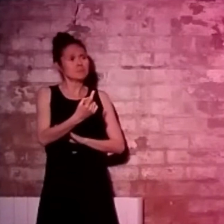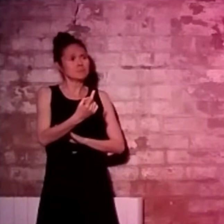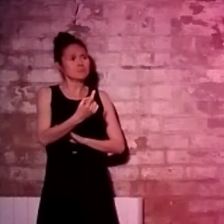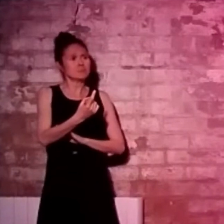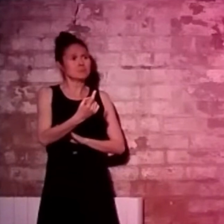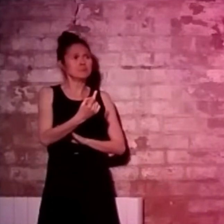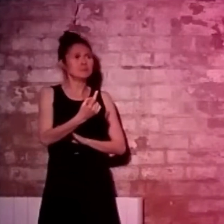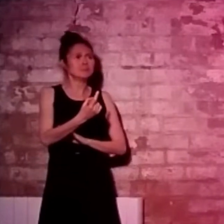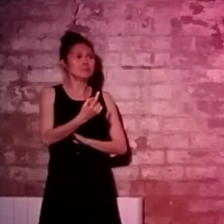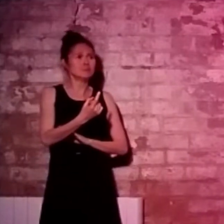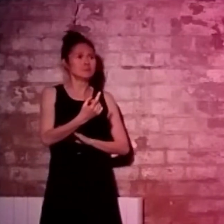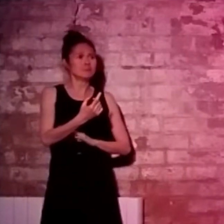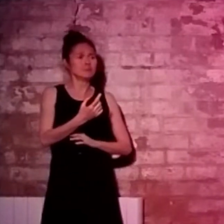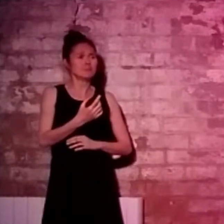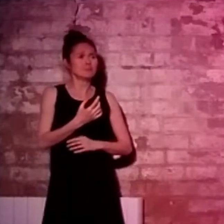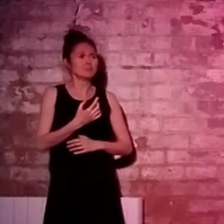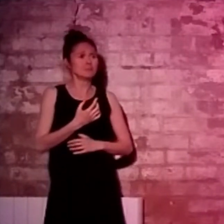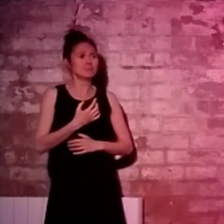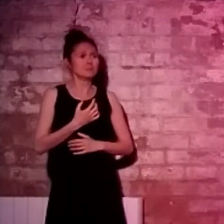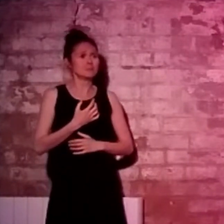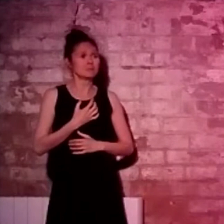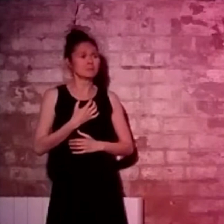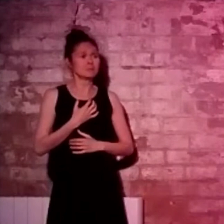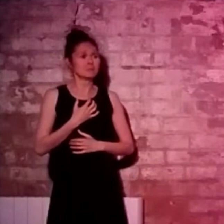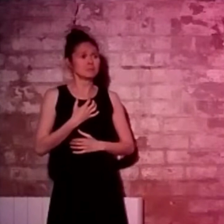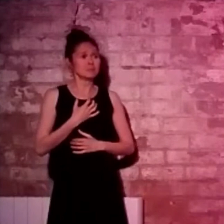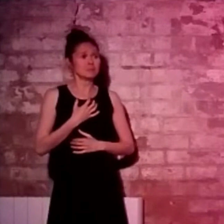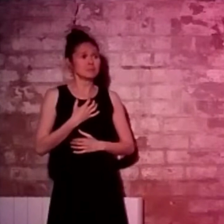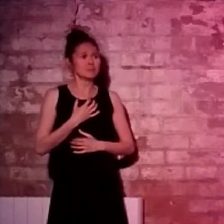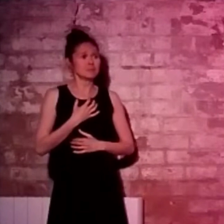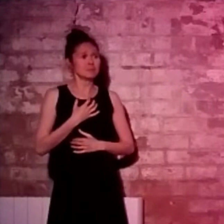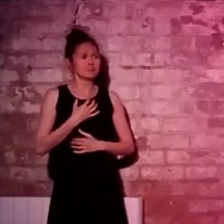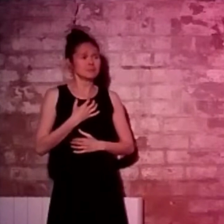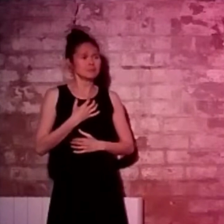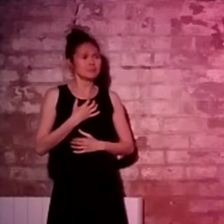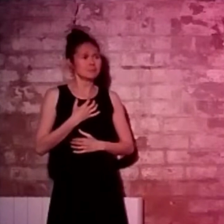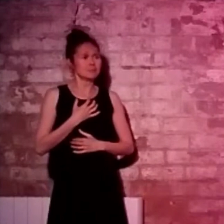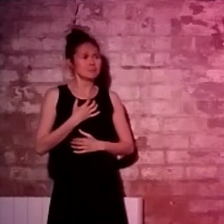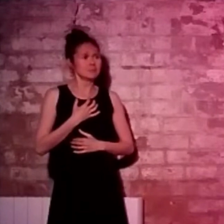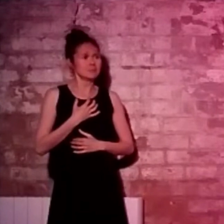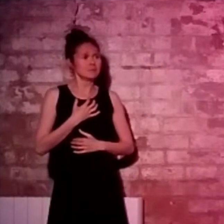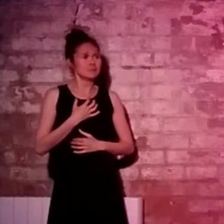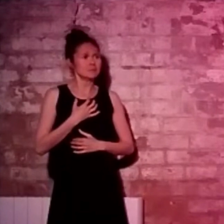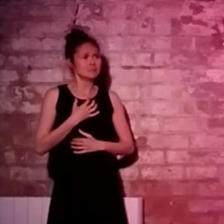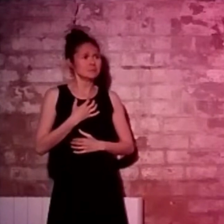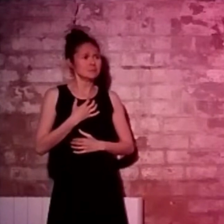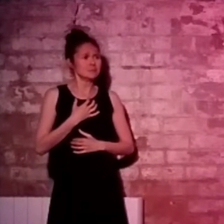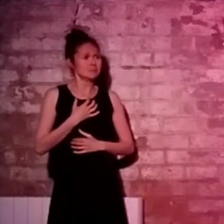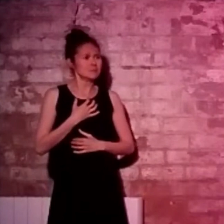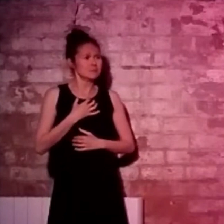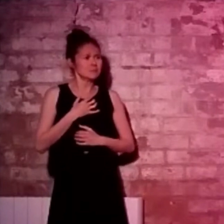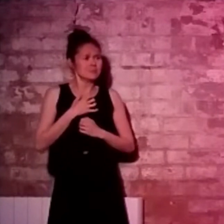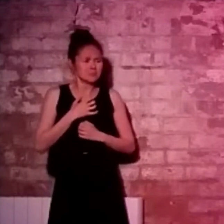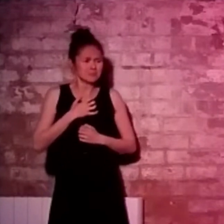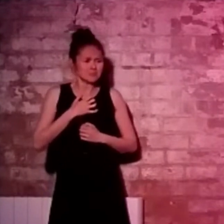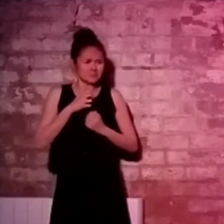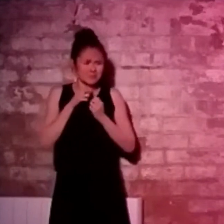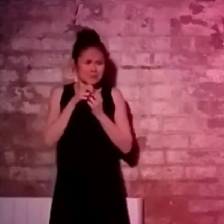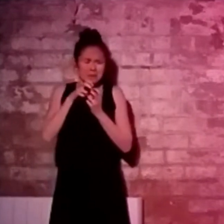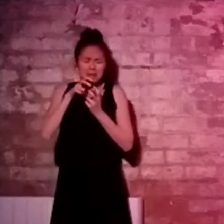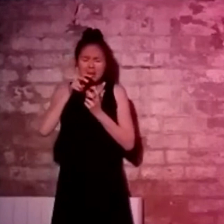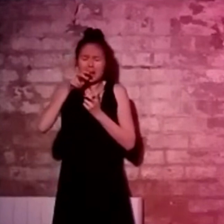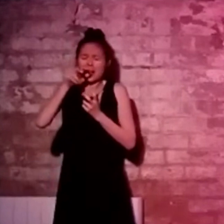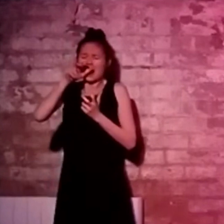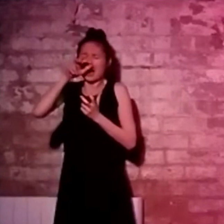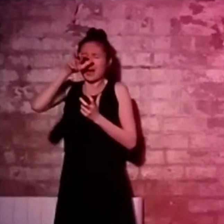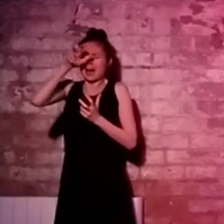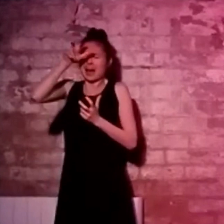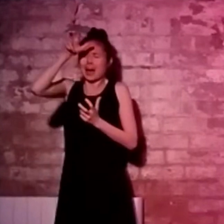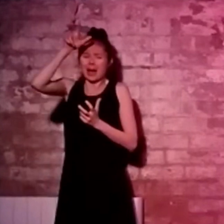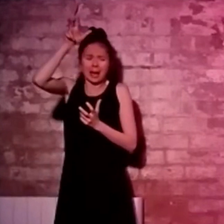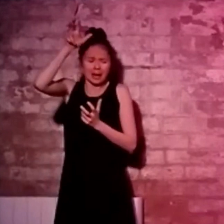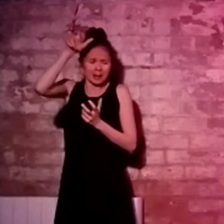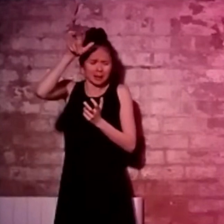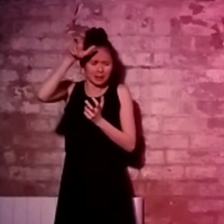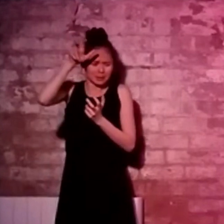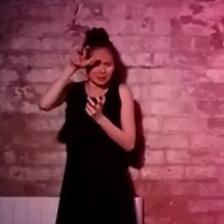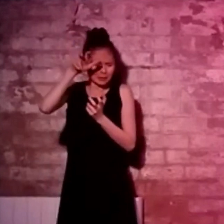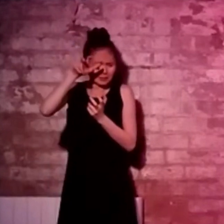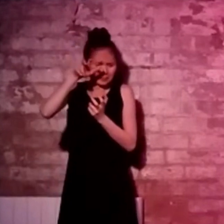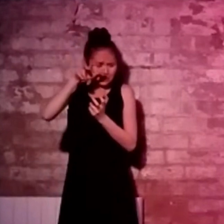WAILING